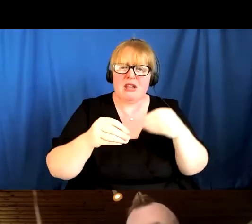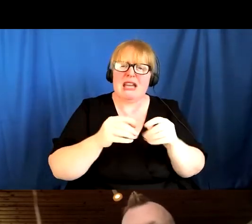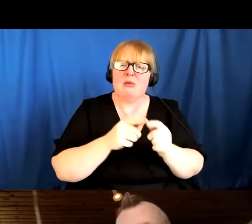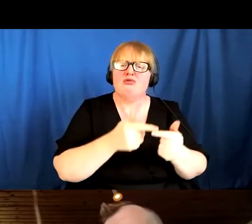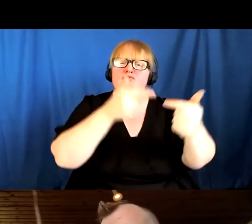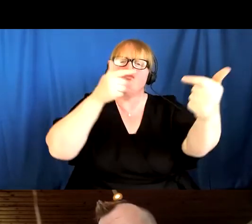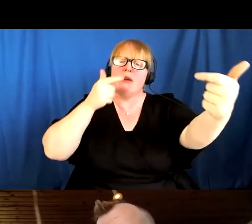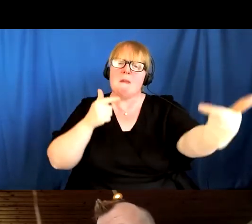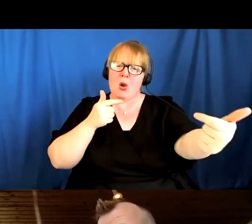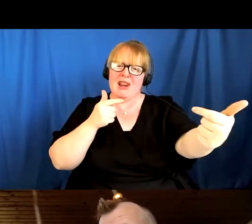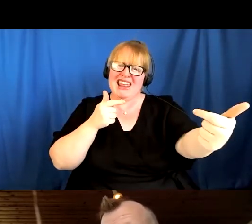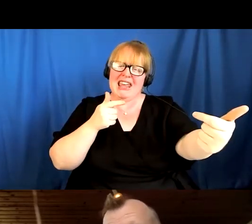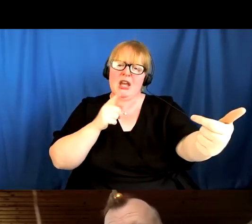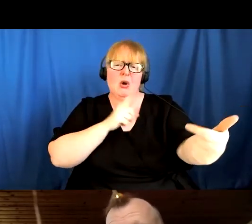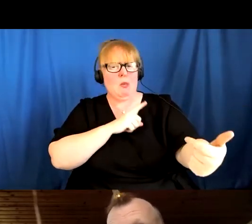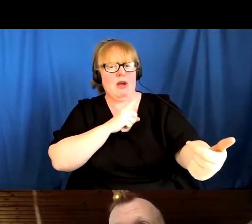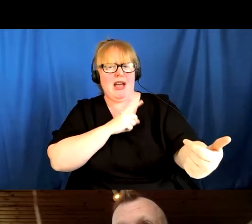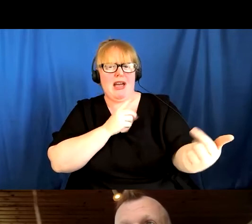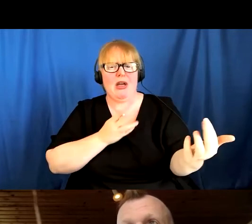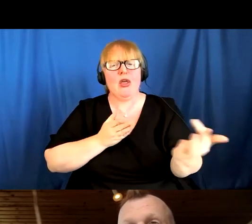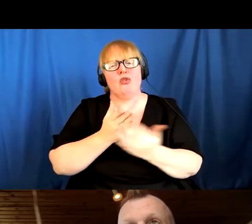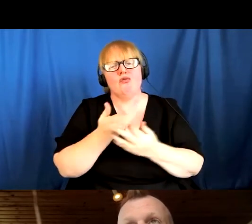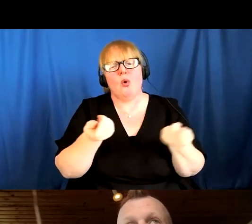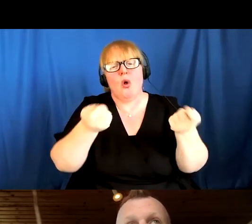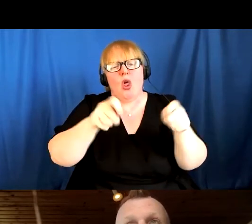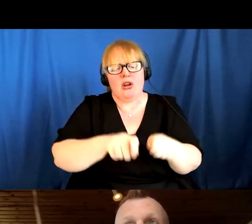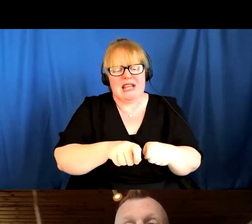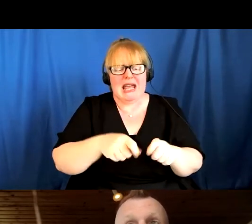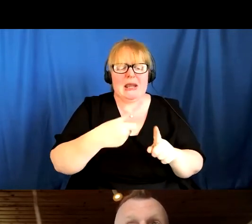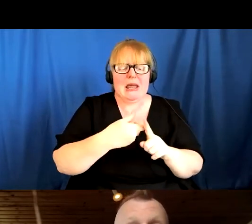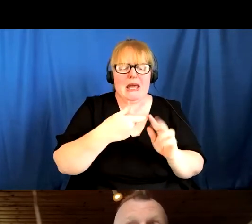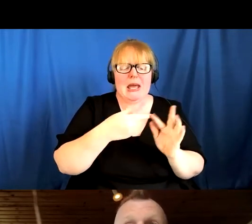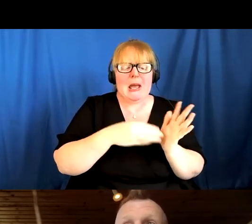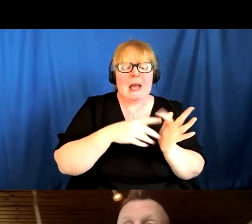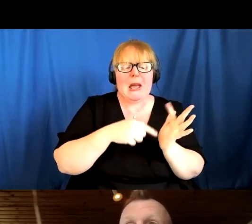during, as I say, lockdown the ‘KEMENETH’ project. And the goal of this project was to try and